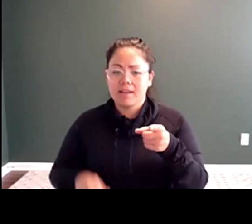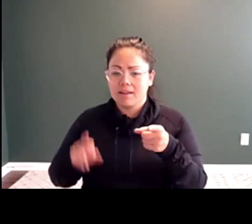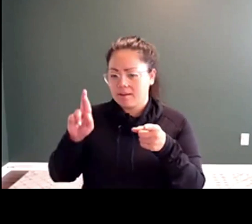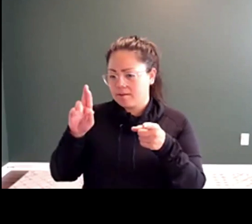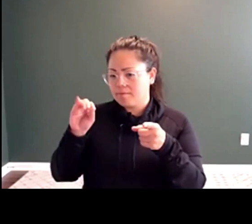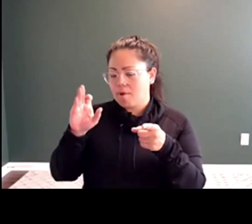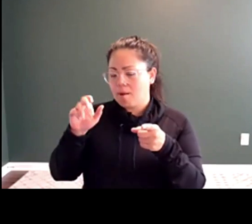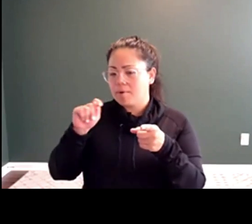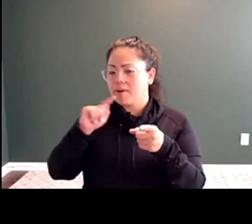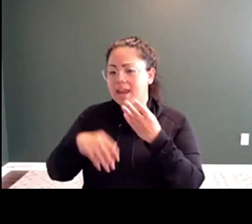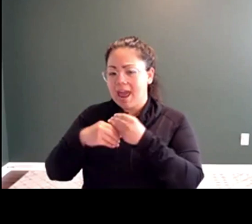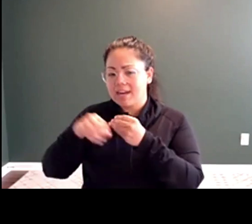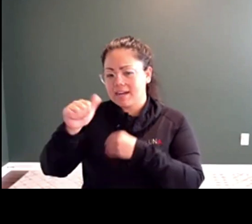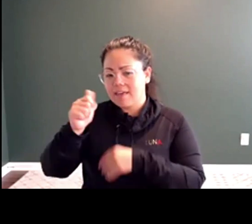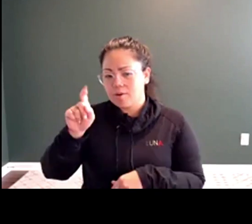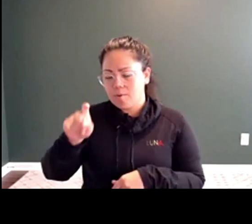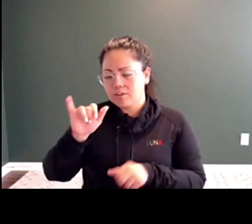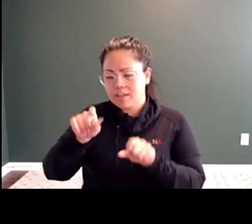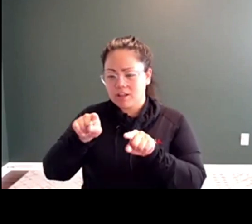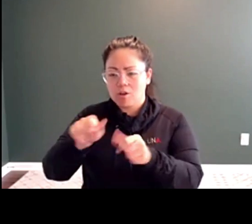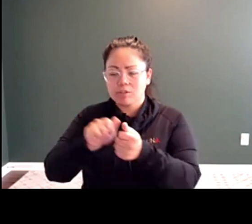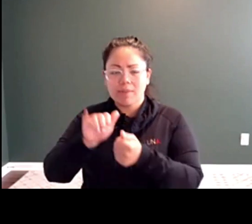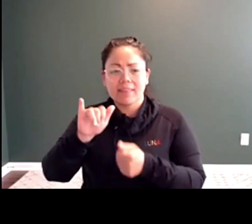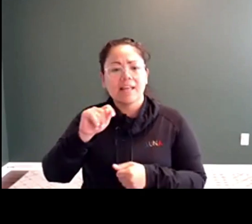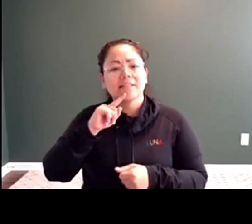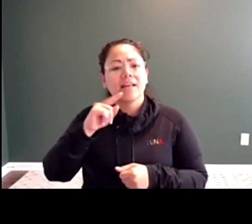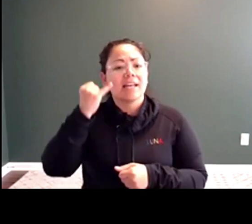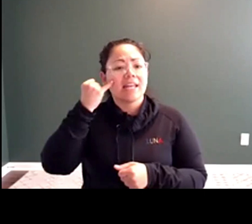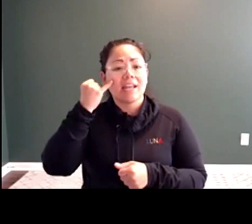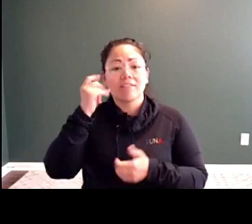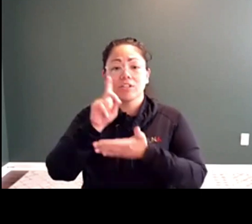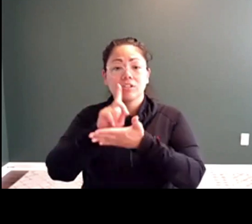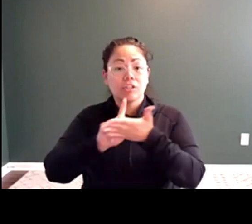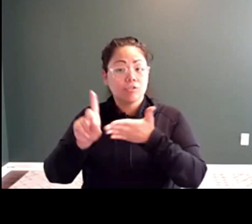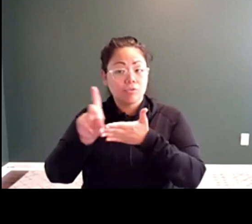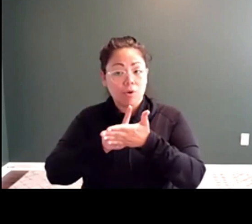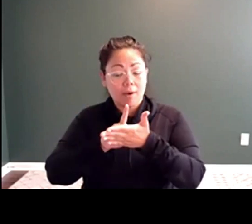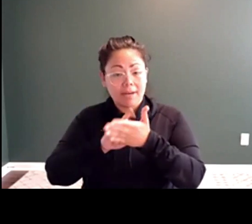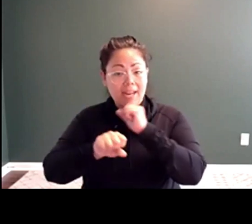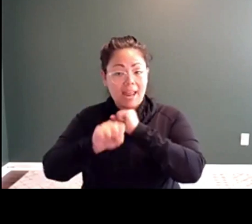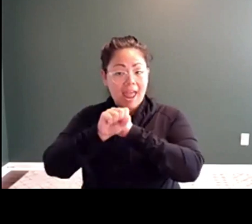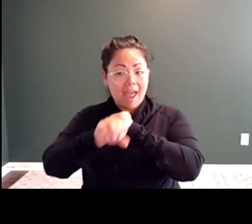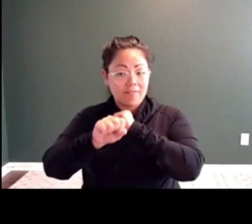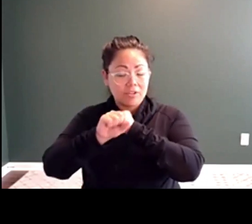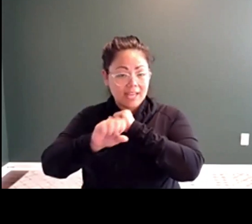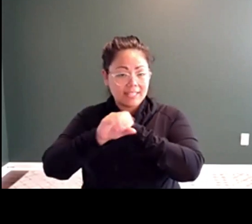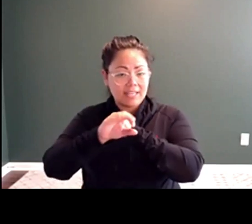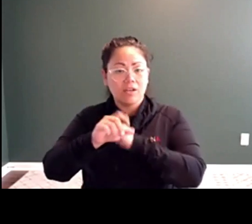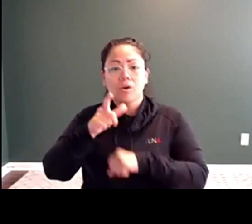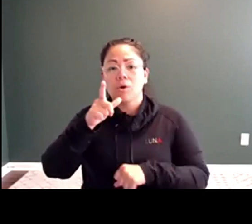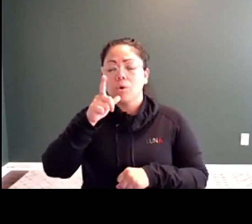that I think kind of goes along with this. In the case of discriminatory advertising, who is breaking the law?